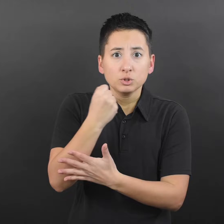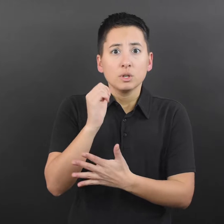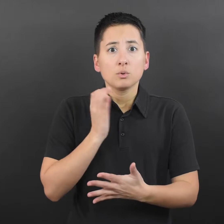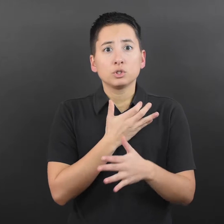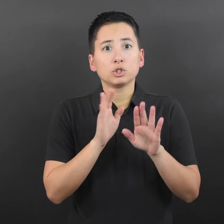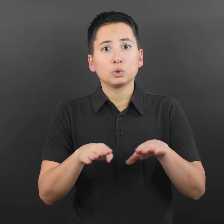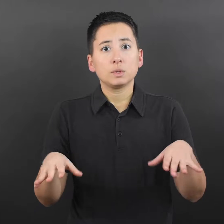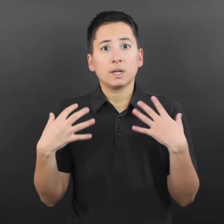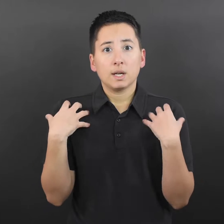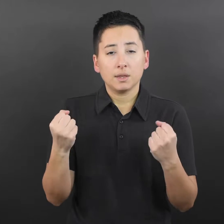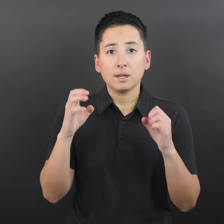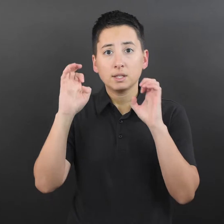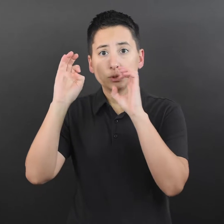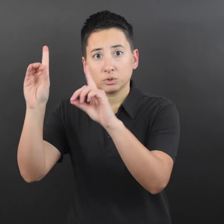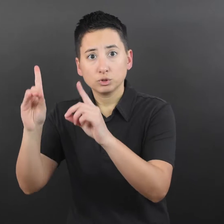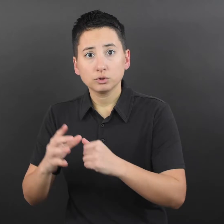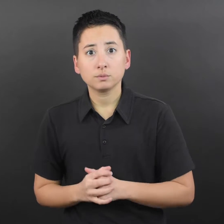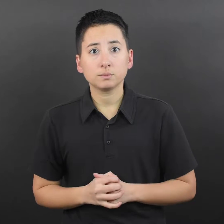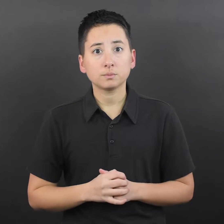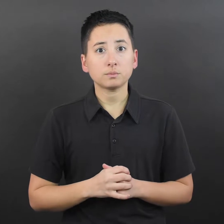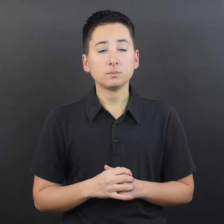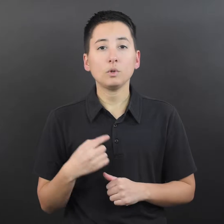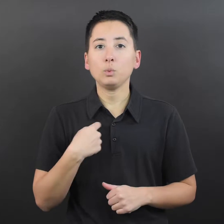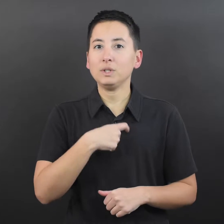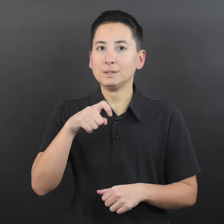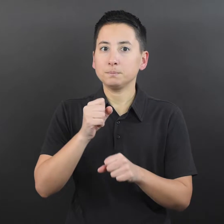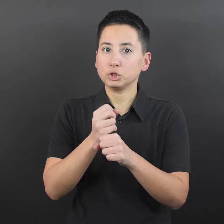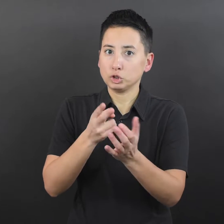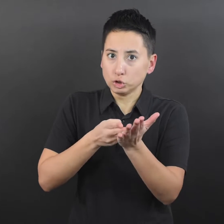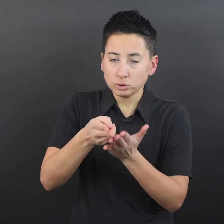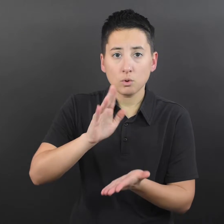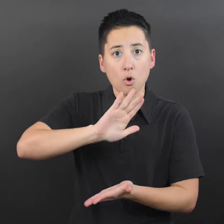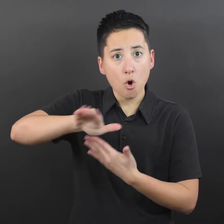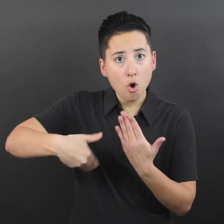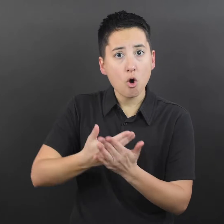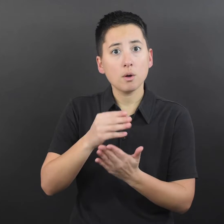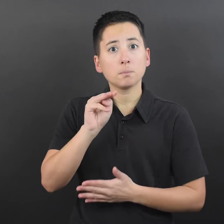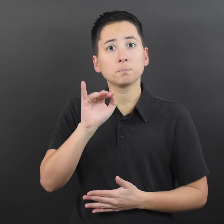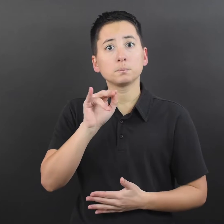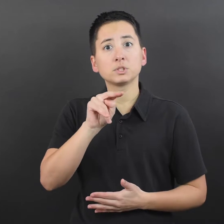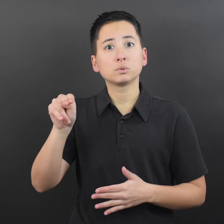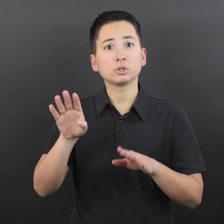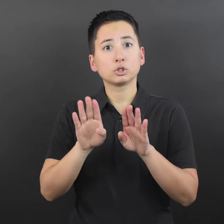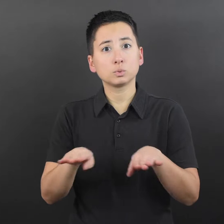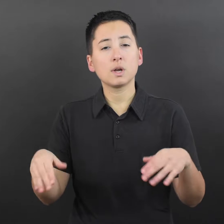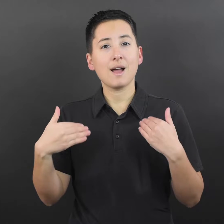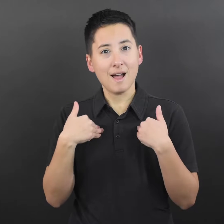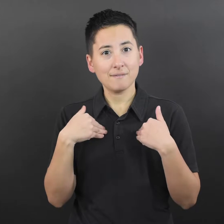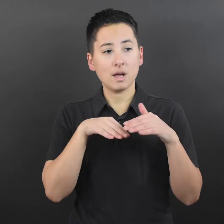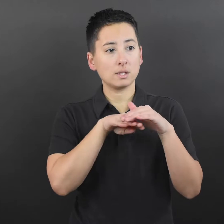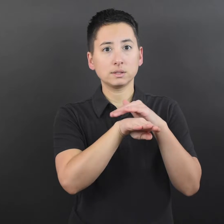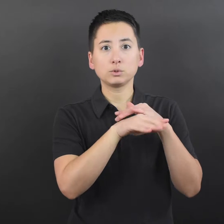need to ensure that all of Minnesota’s children have access to safer, in -person education.